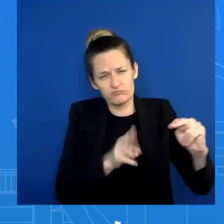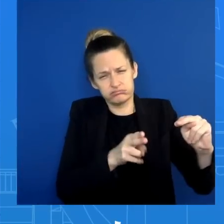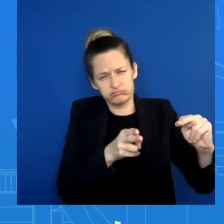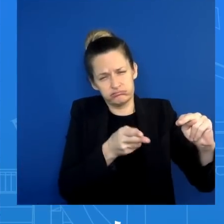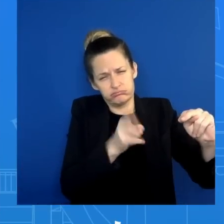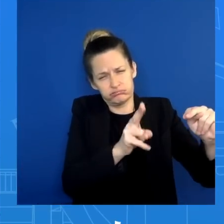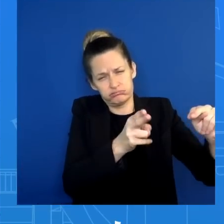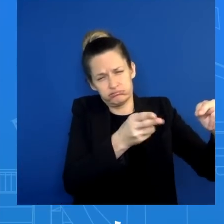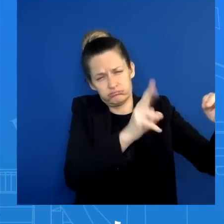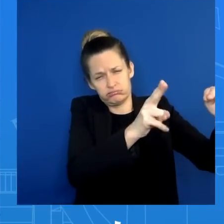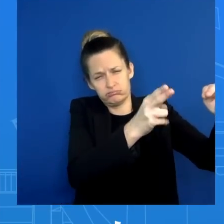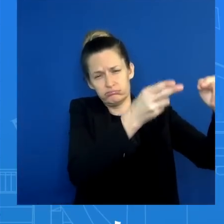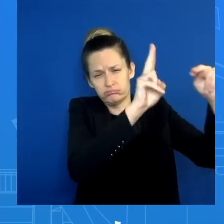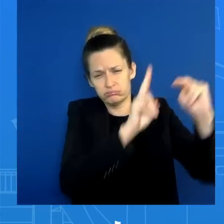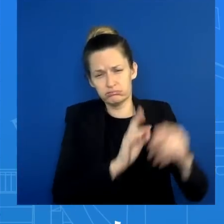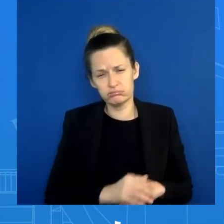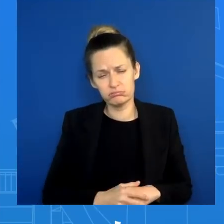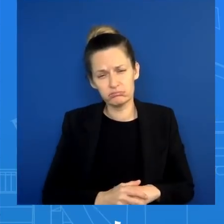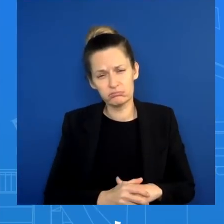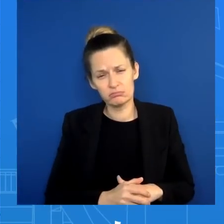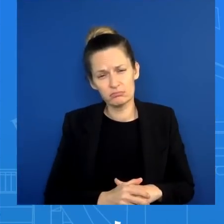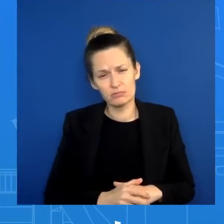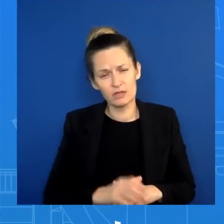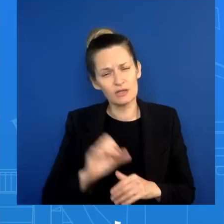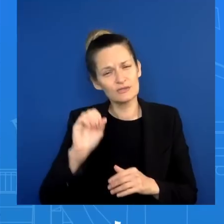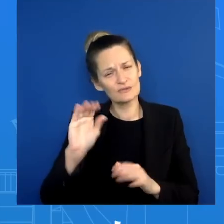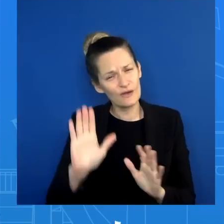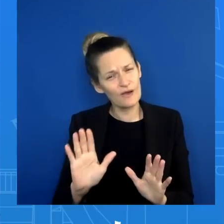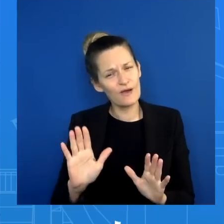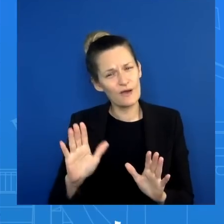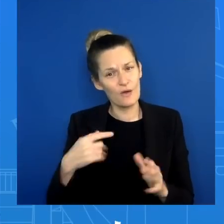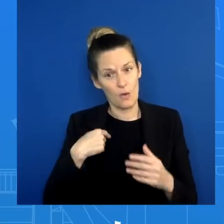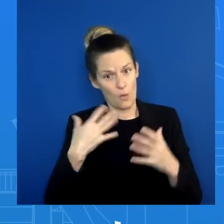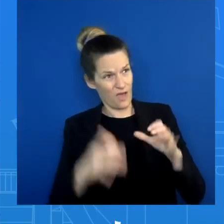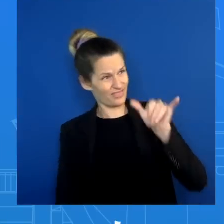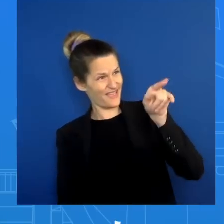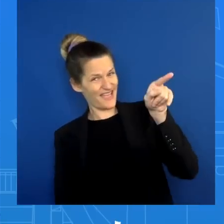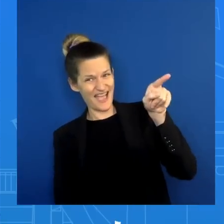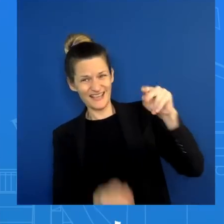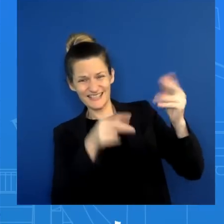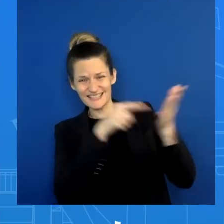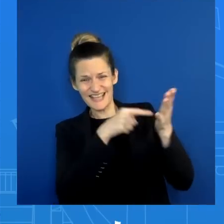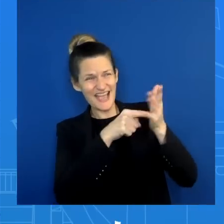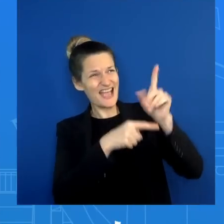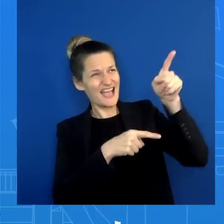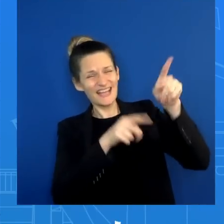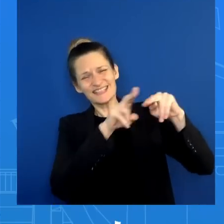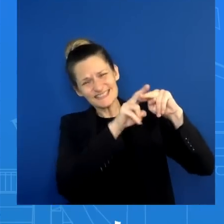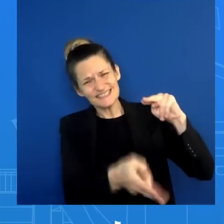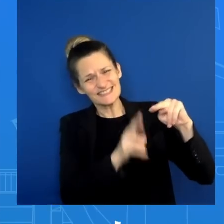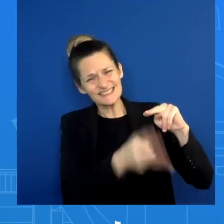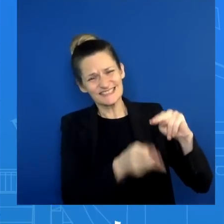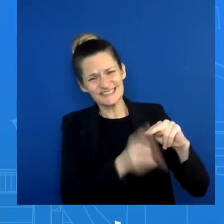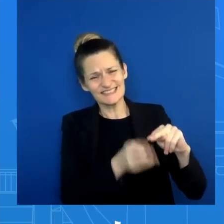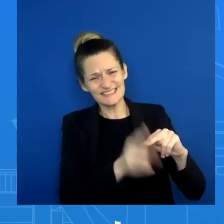If you look at the Inflation Reduction Act we have is projected to decrease the deficit by hundreds of billions of dollars